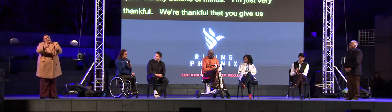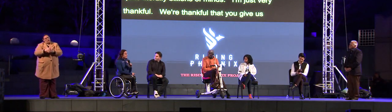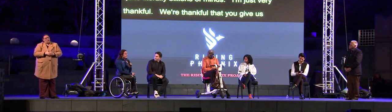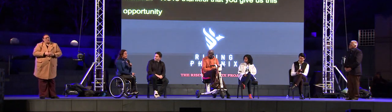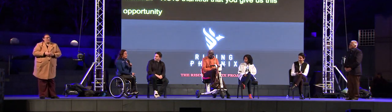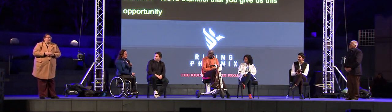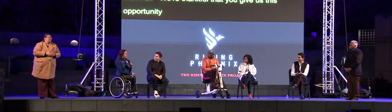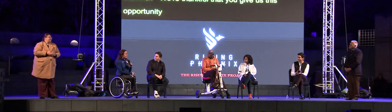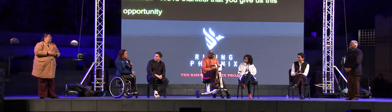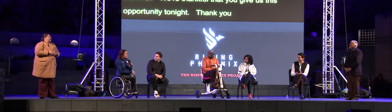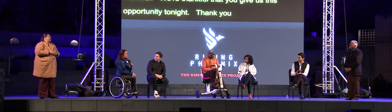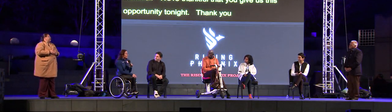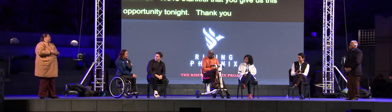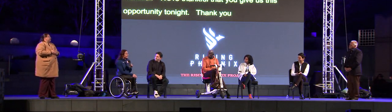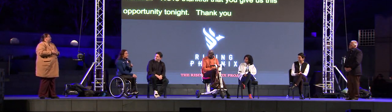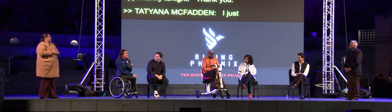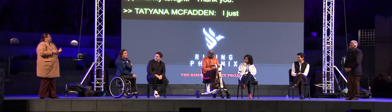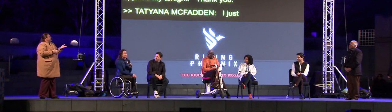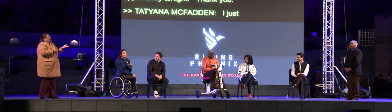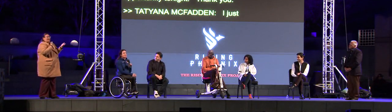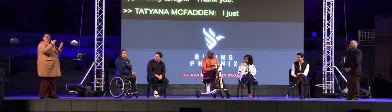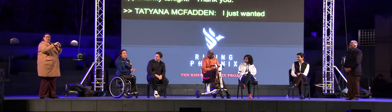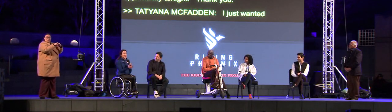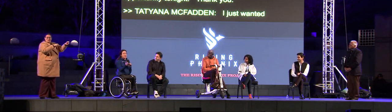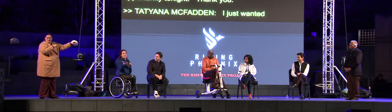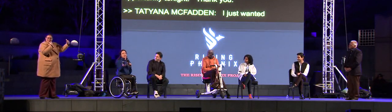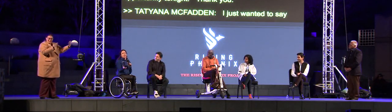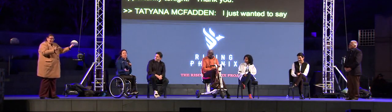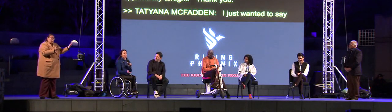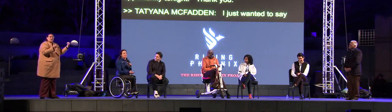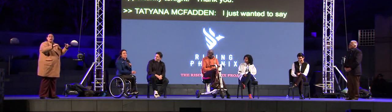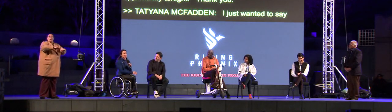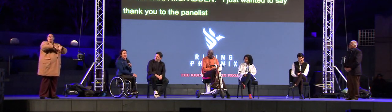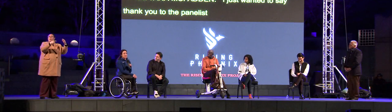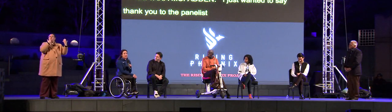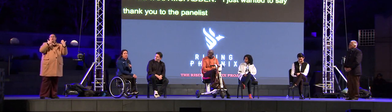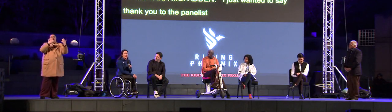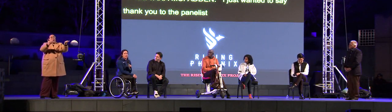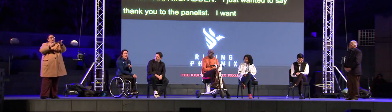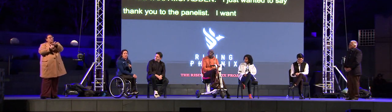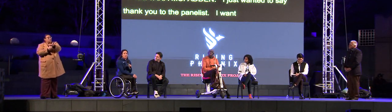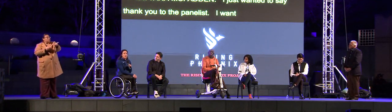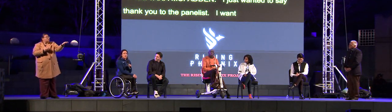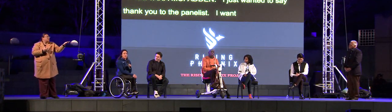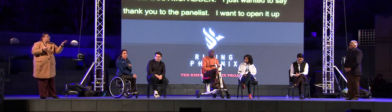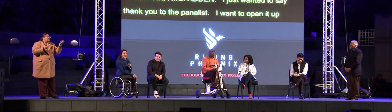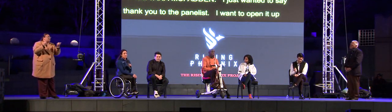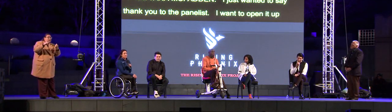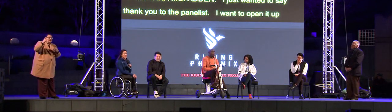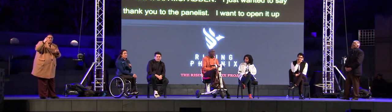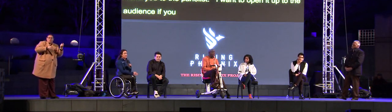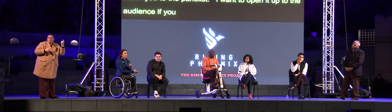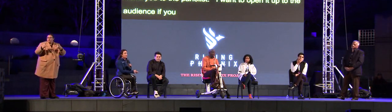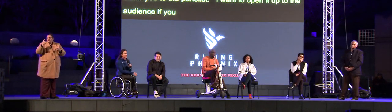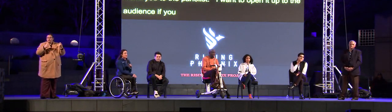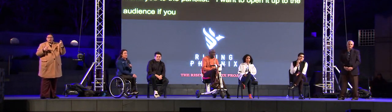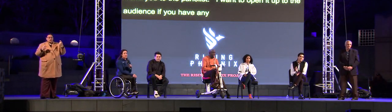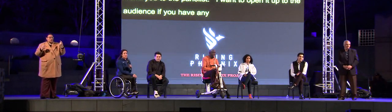And I just wanted to say thank you to the panelists, and I really want to open up to the audience, if you guys have any questions for any of us on stage.